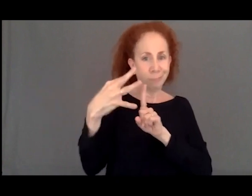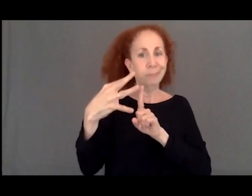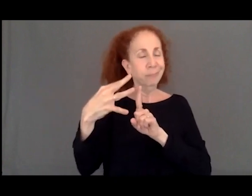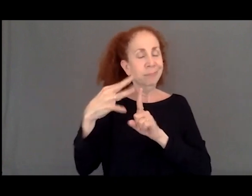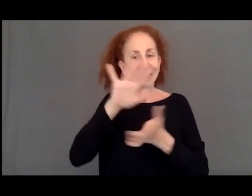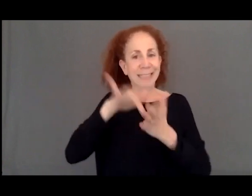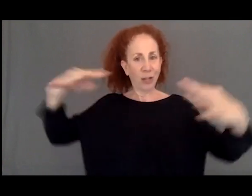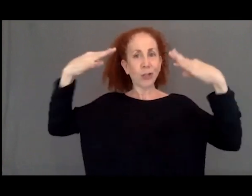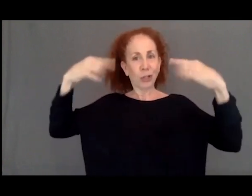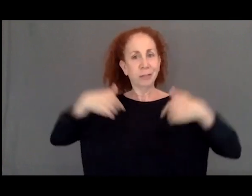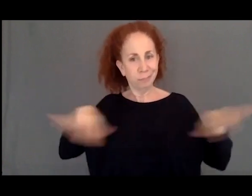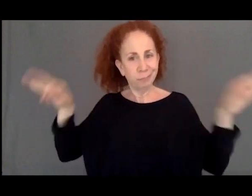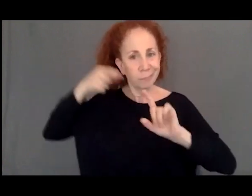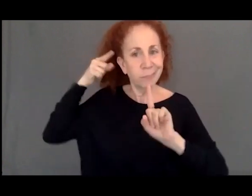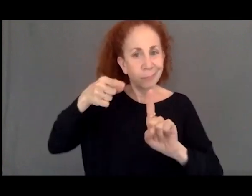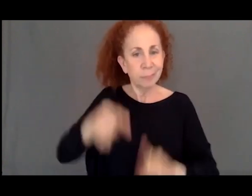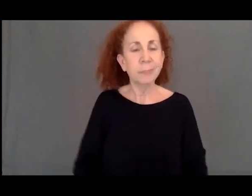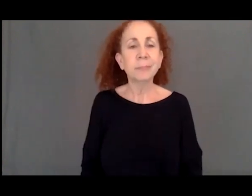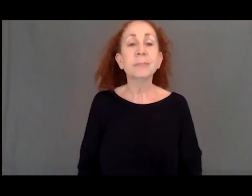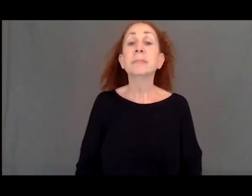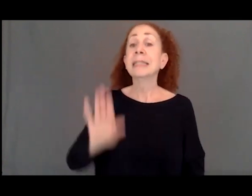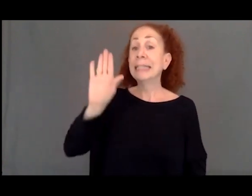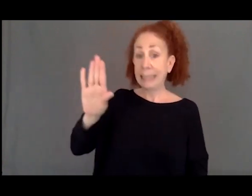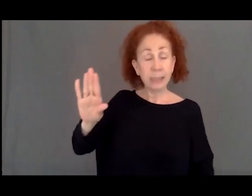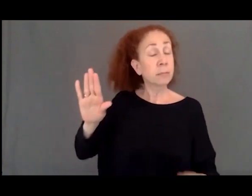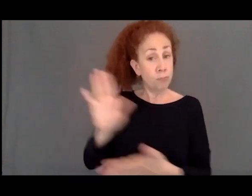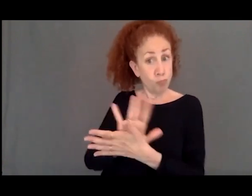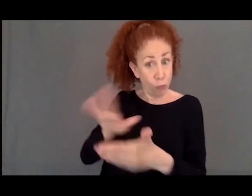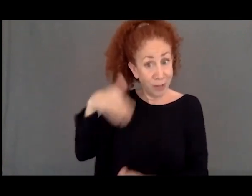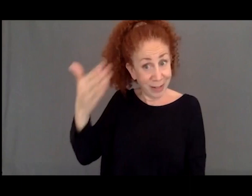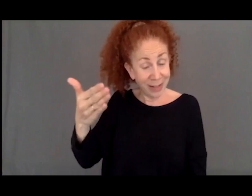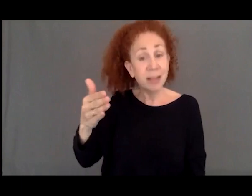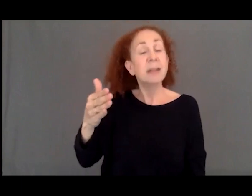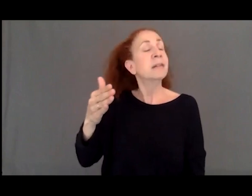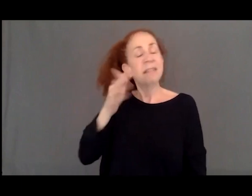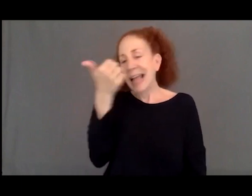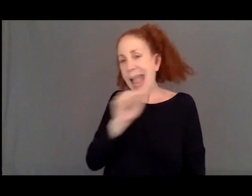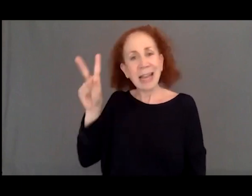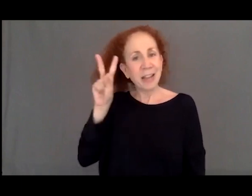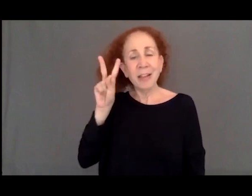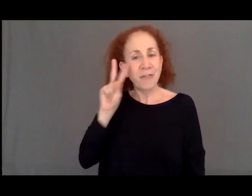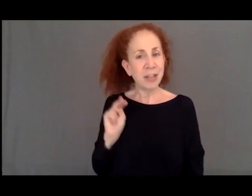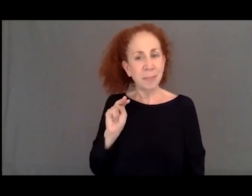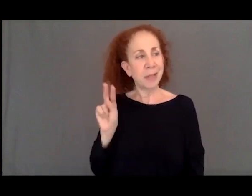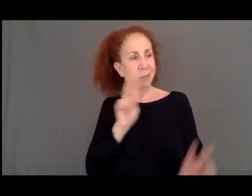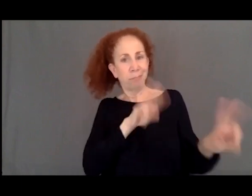of center stage. In this forthcoming Hollywood trompe l'oeil all the Vietnamese of any side would come out poorly,